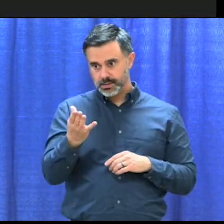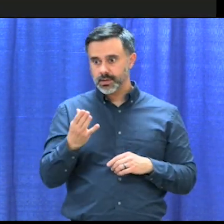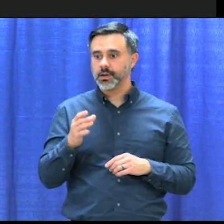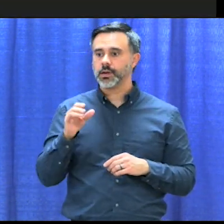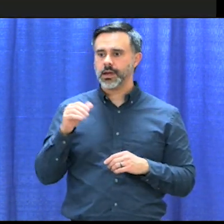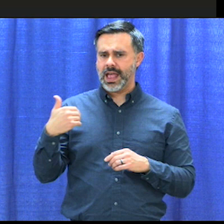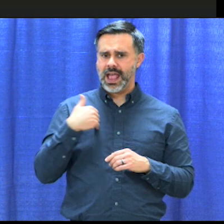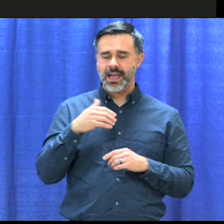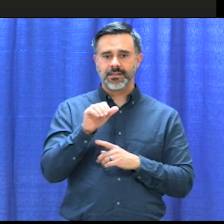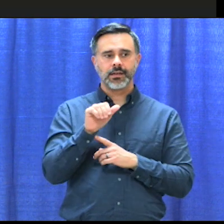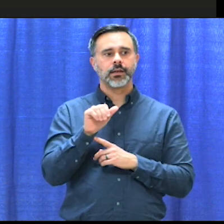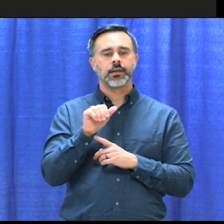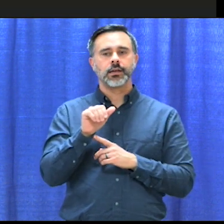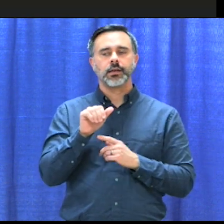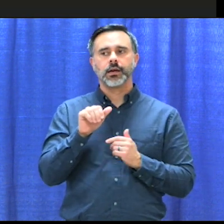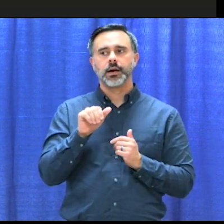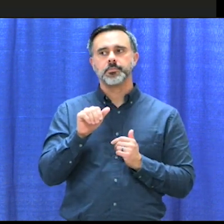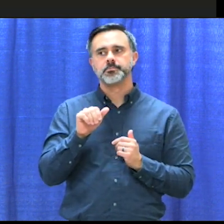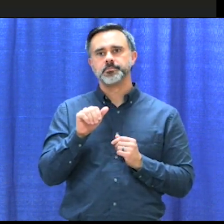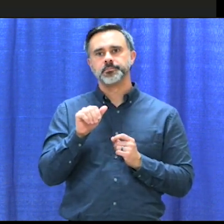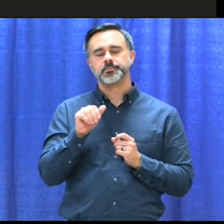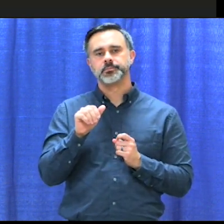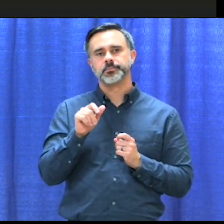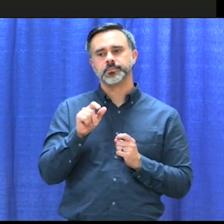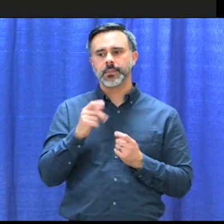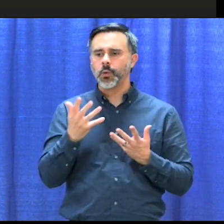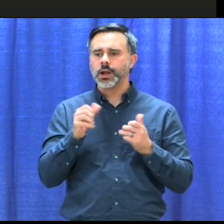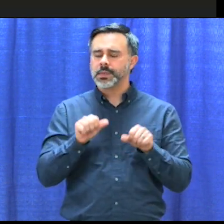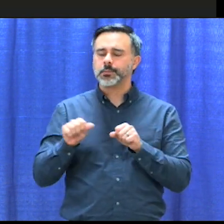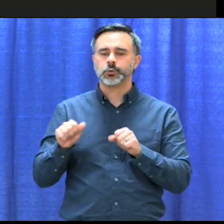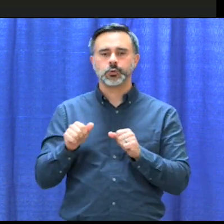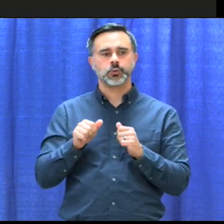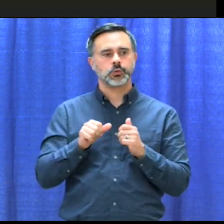I'm grateful to work with her but want to be able to spot check a few items.